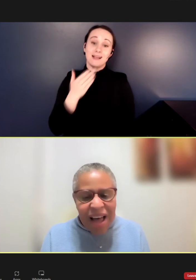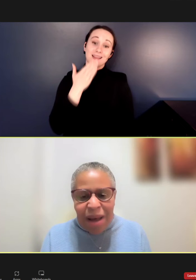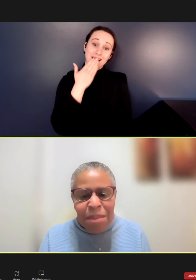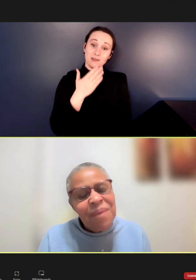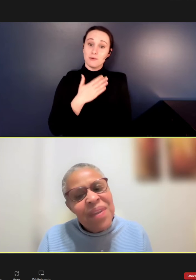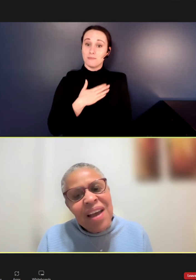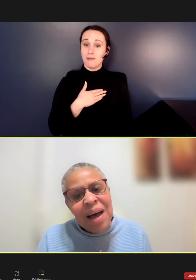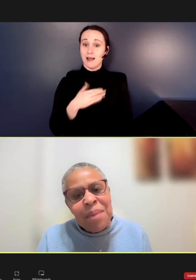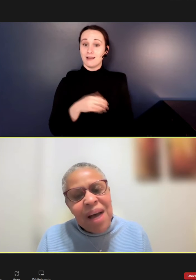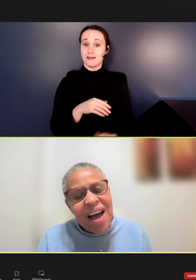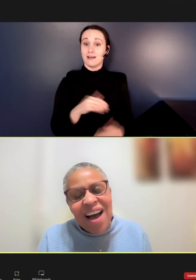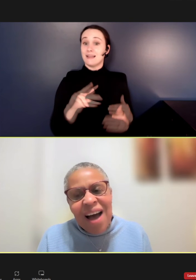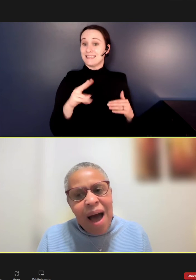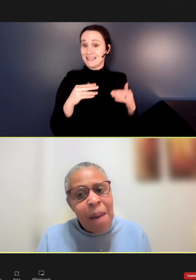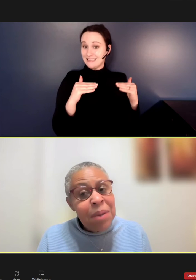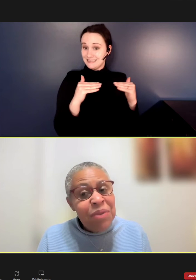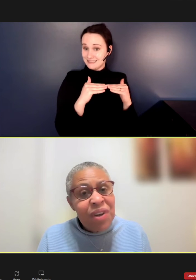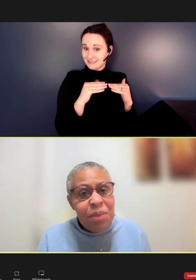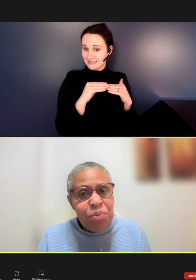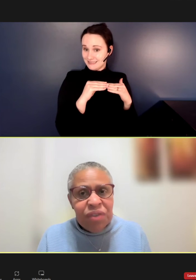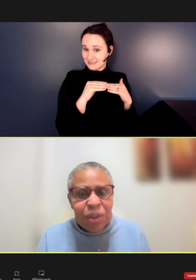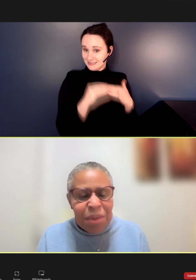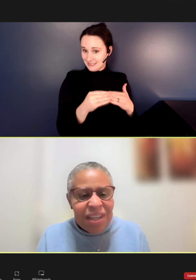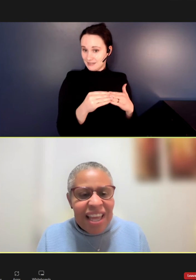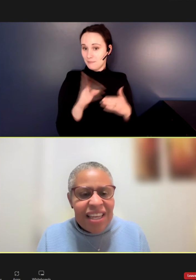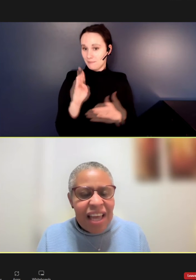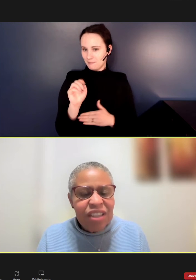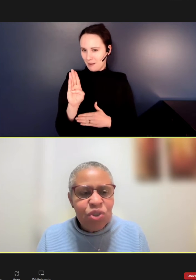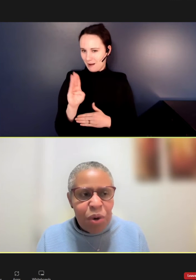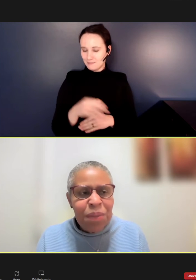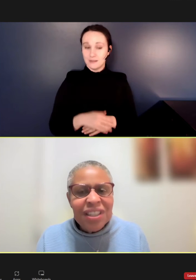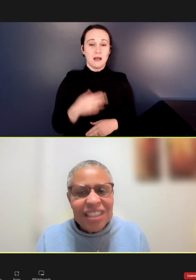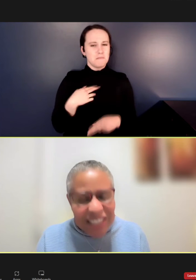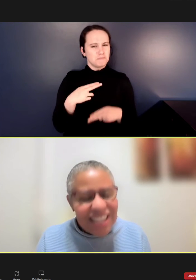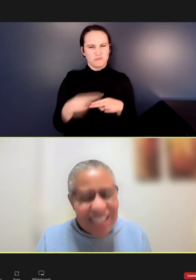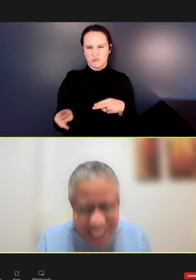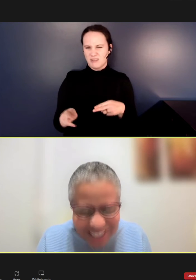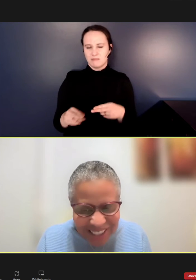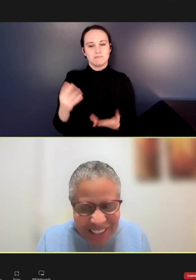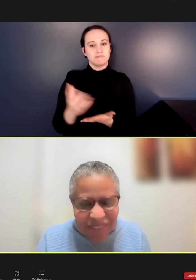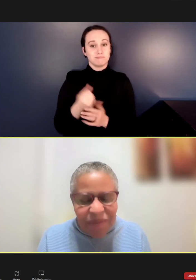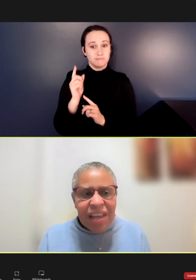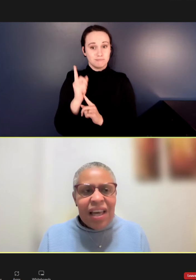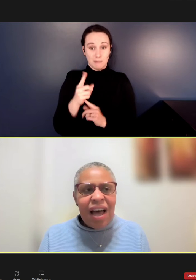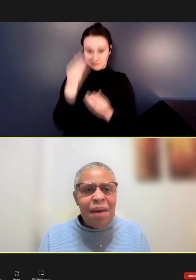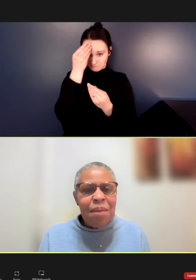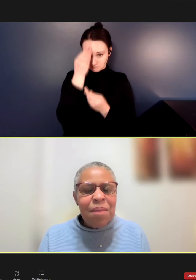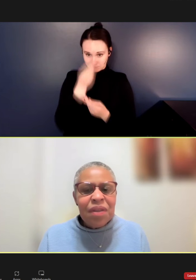Bob. I'm going to be really brief. So, I'm going to take an extra moment to save this.